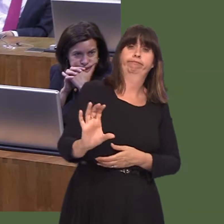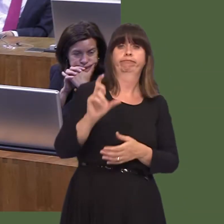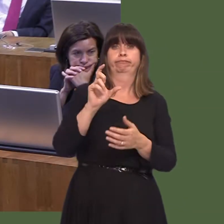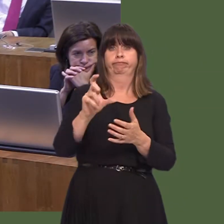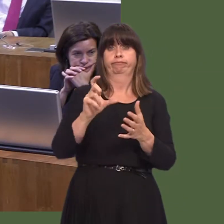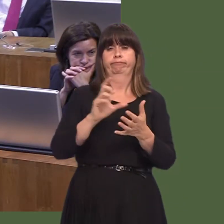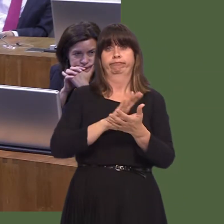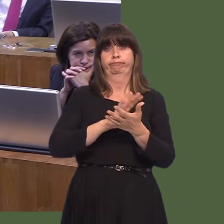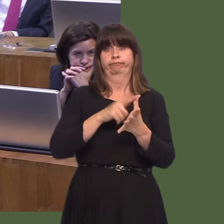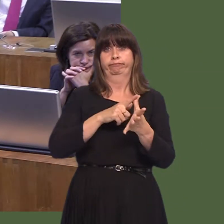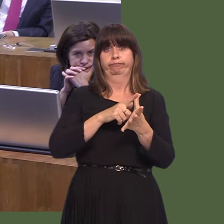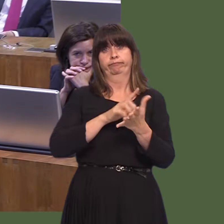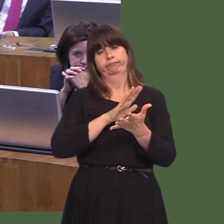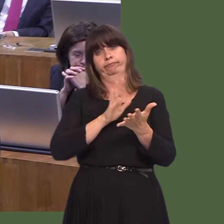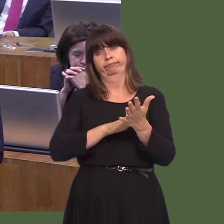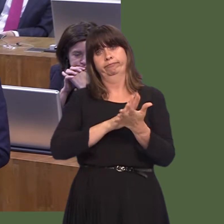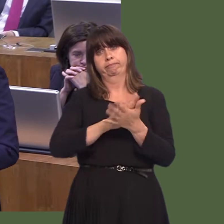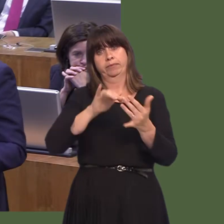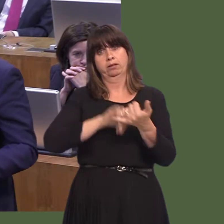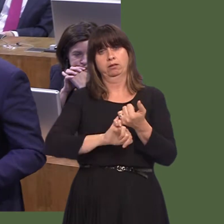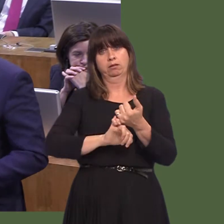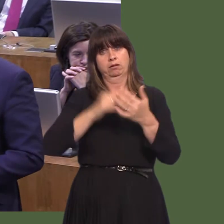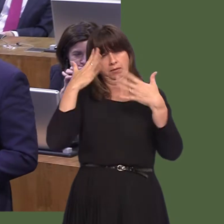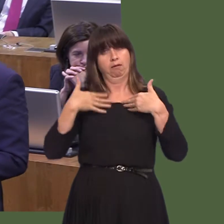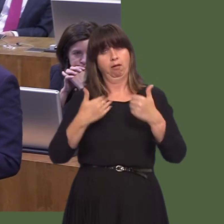services, where so many young people have had benefit from the £8 million extra we've